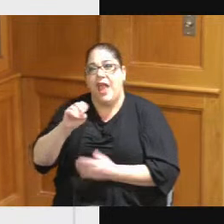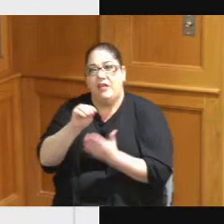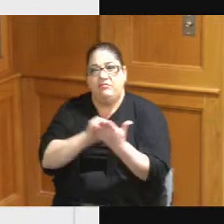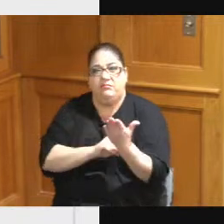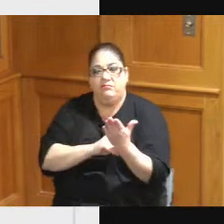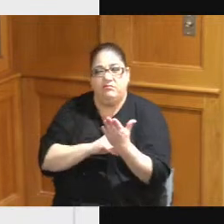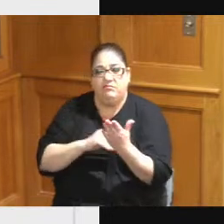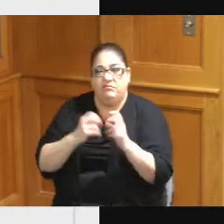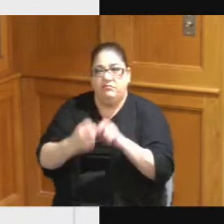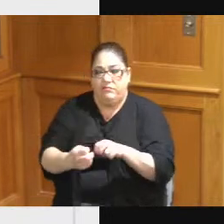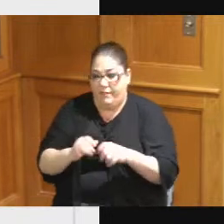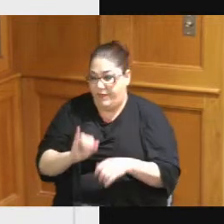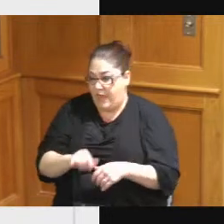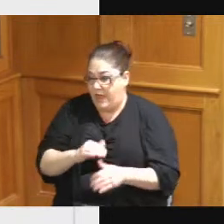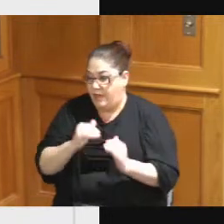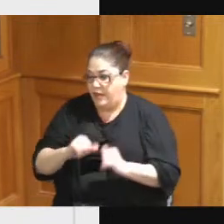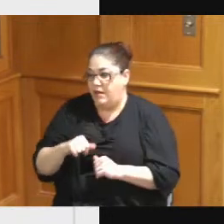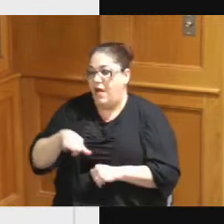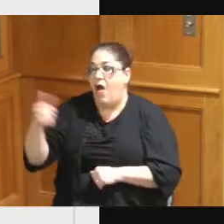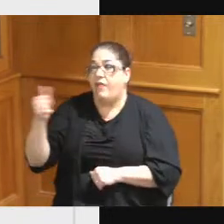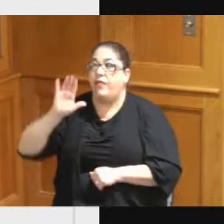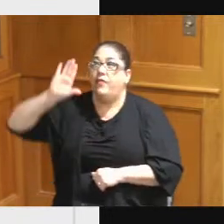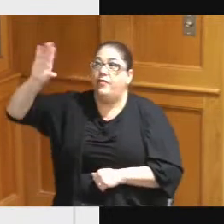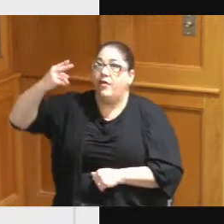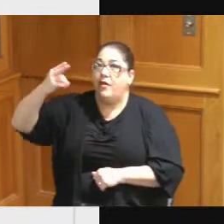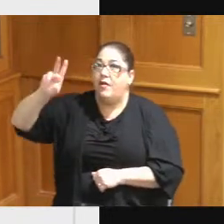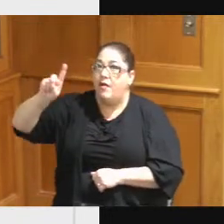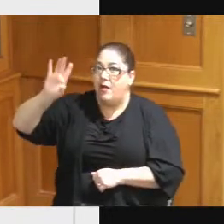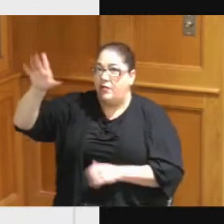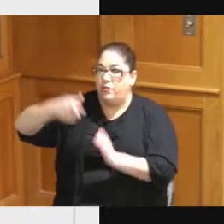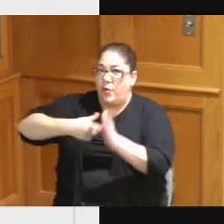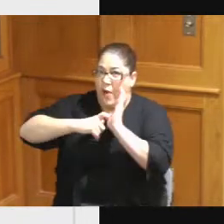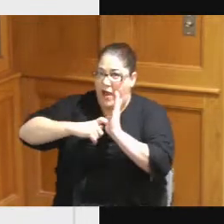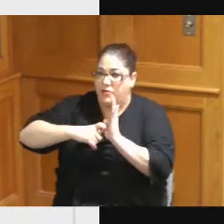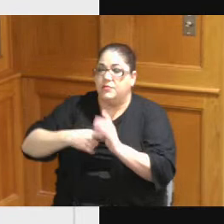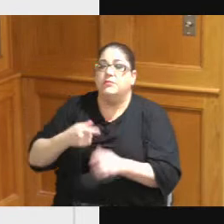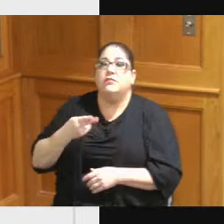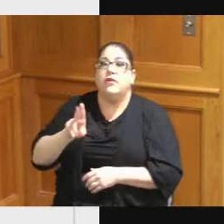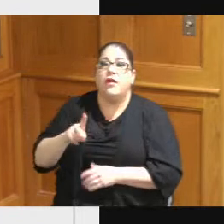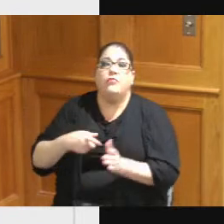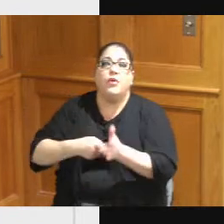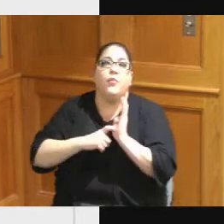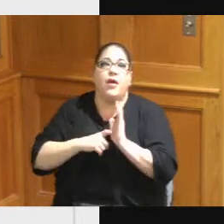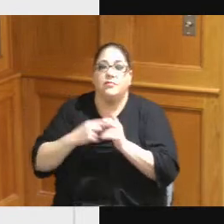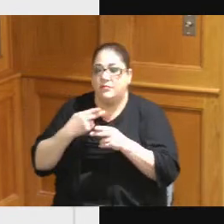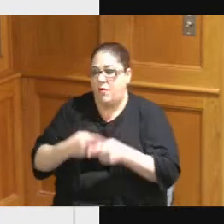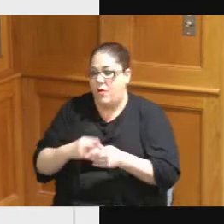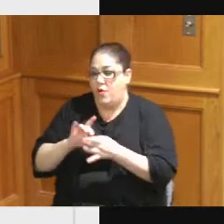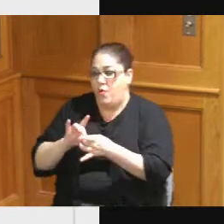and other HUD requirements HUD also requires Comfort something called coordinated entry